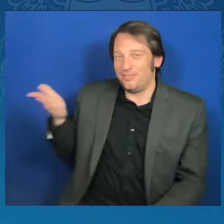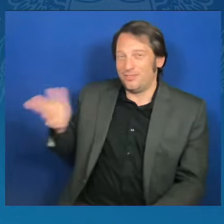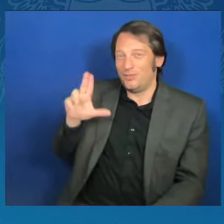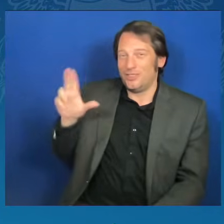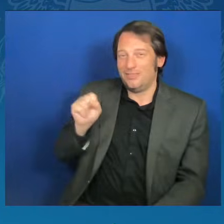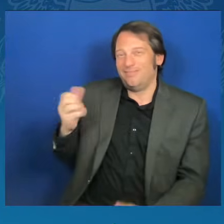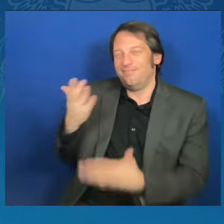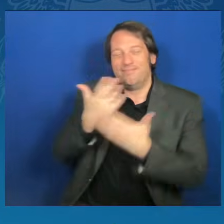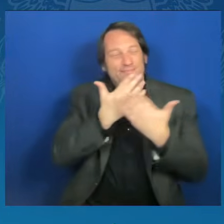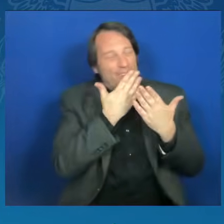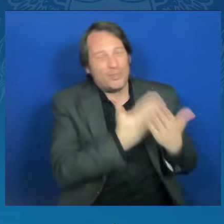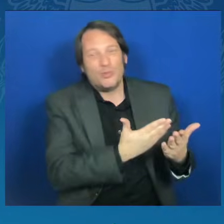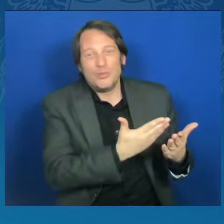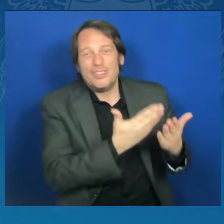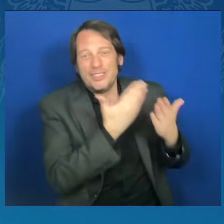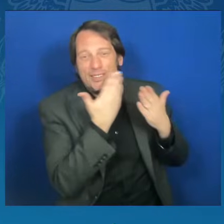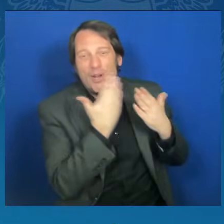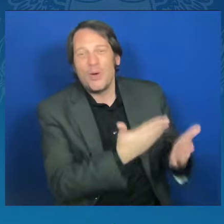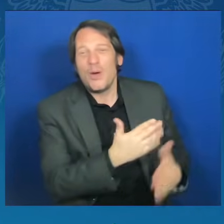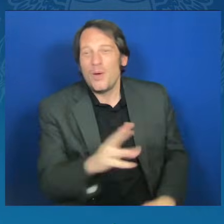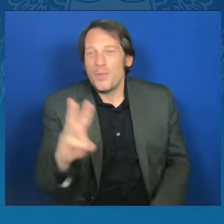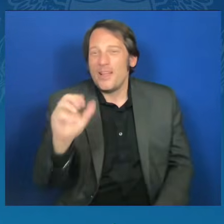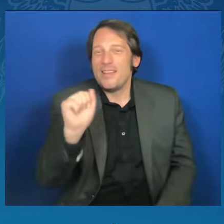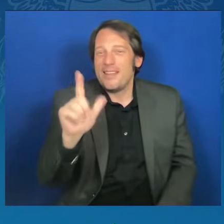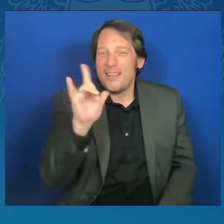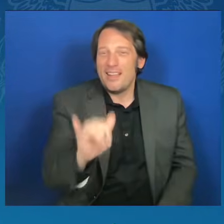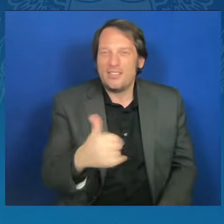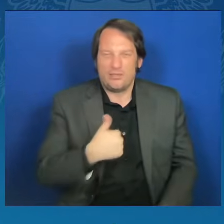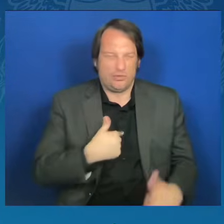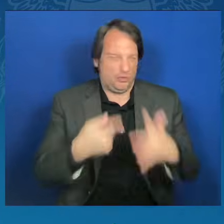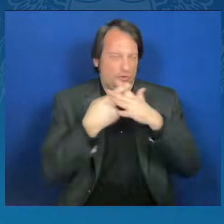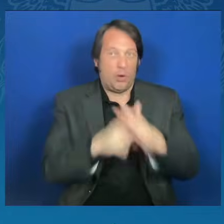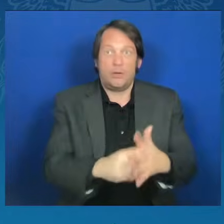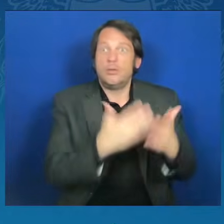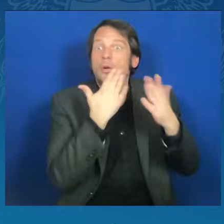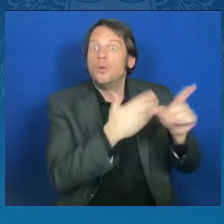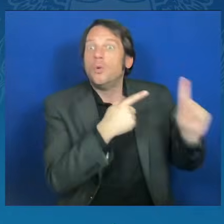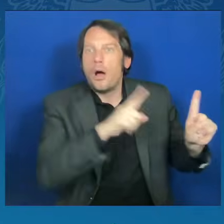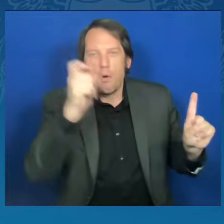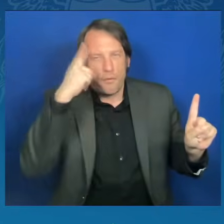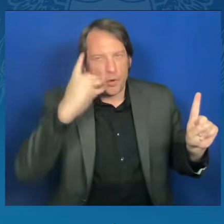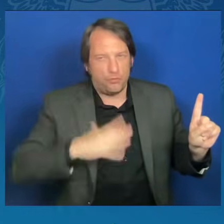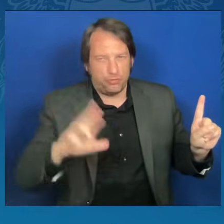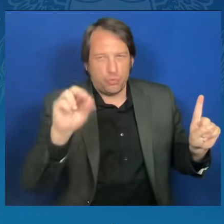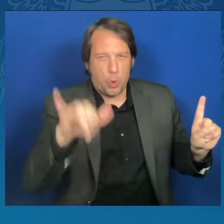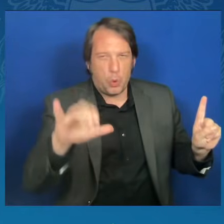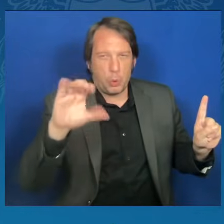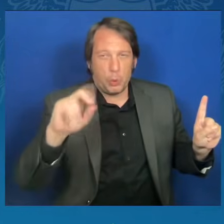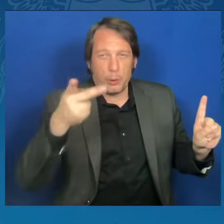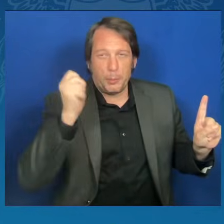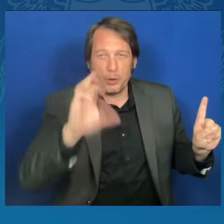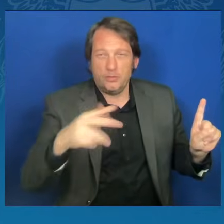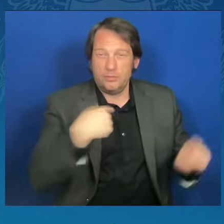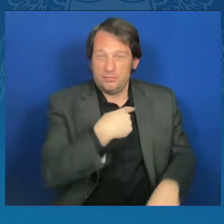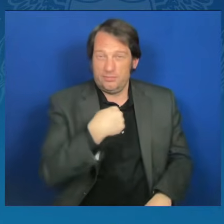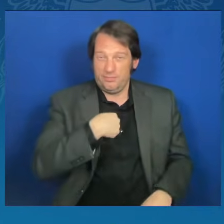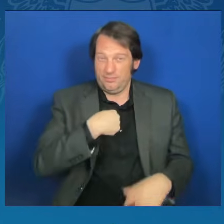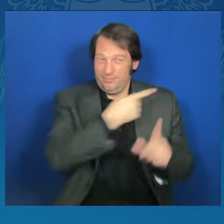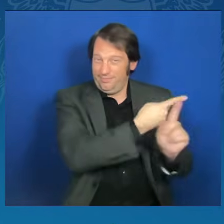Many of you know, he and I served as attorneys general together many years ago. So, I have known the governor’s work for a very long time.